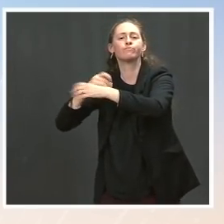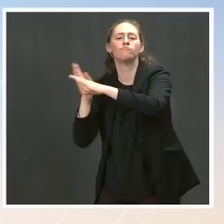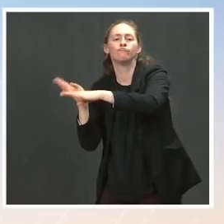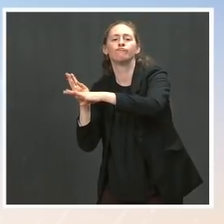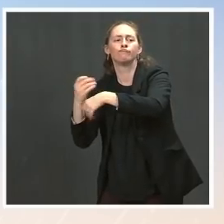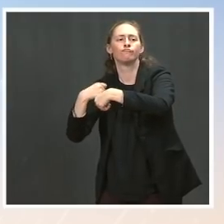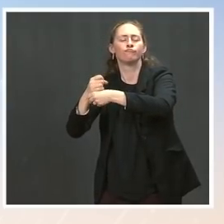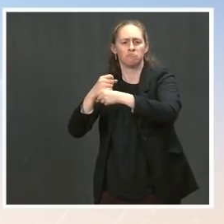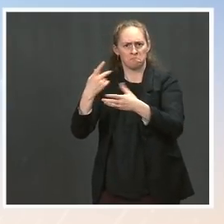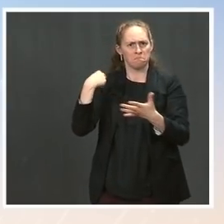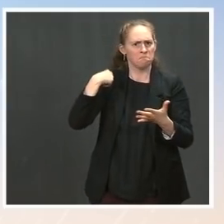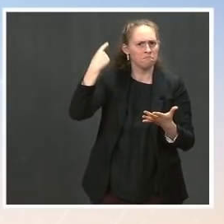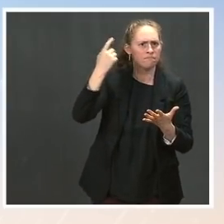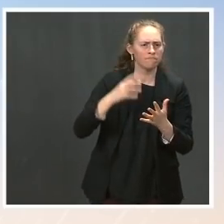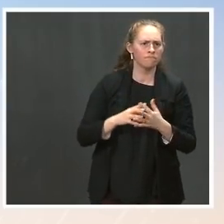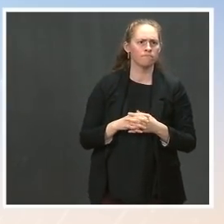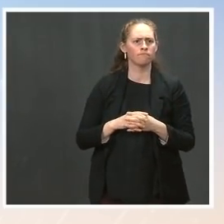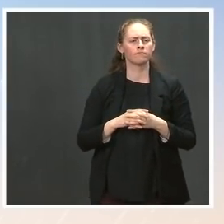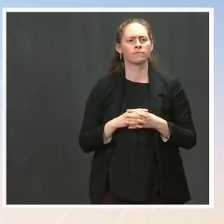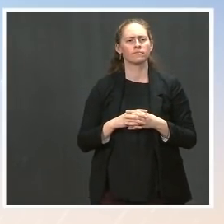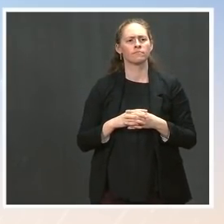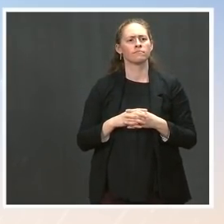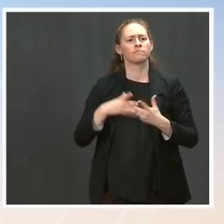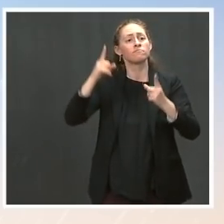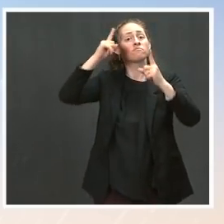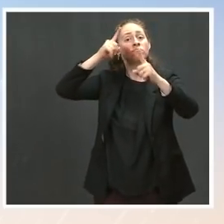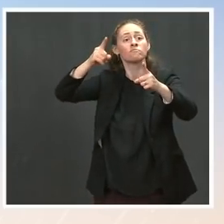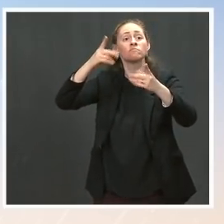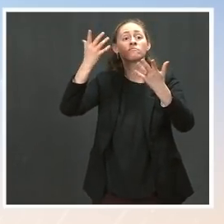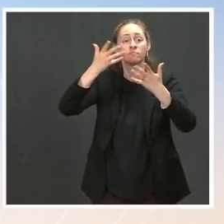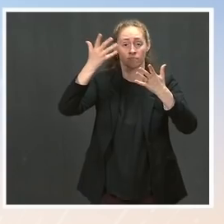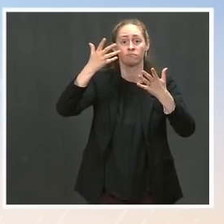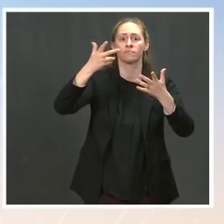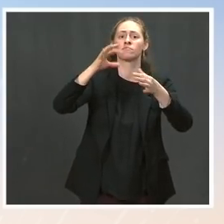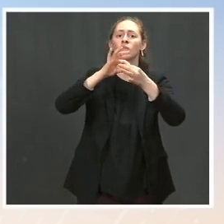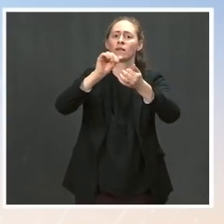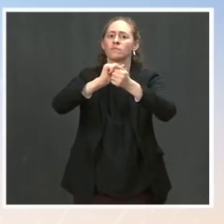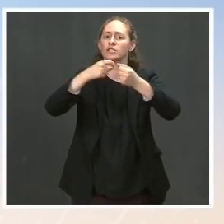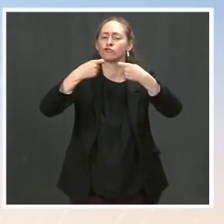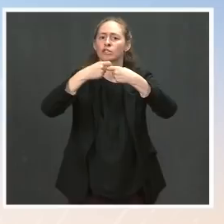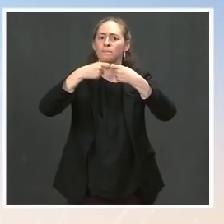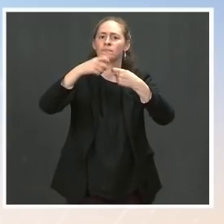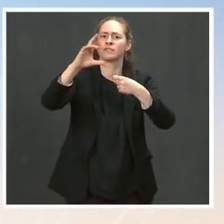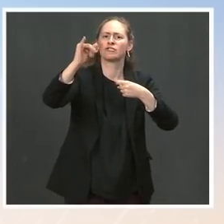in the [United States]." What's the -- Ms. Psaki: Well, I know -- we'll put out a readout after the meeting, but the meeting -- the purpose of the meeting